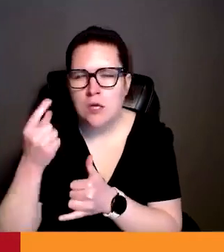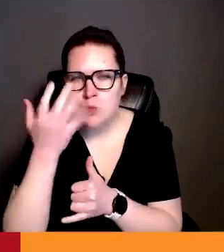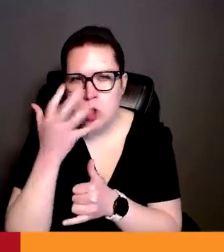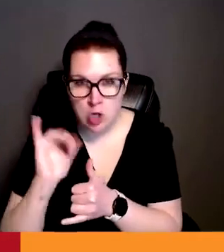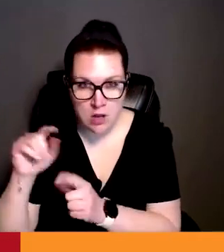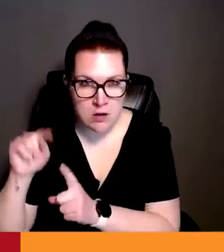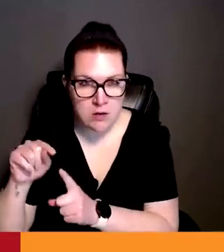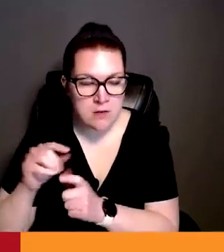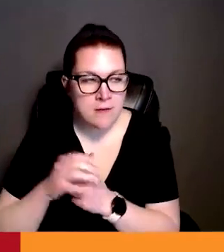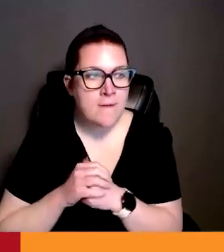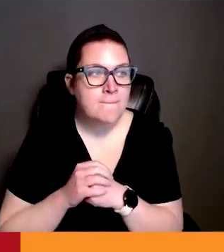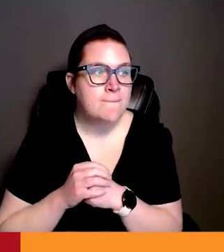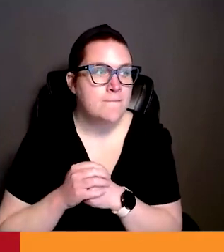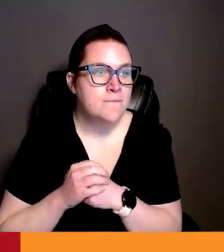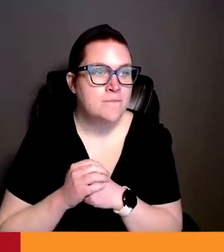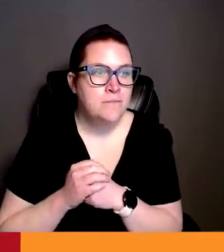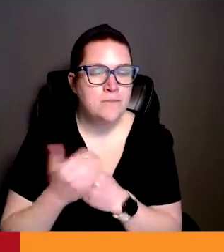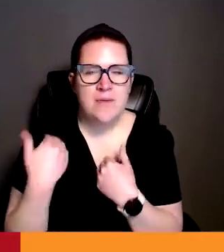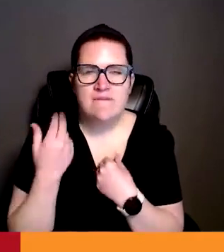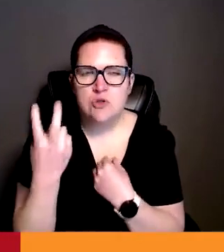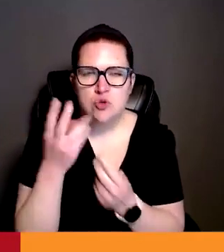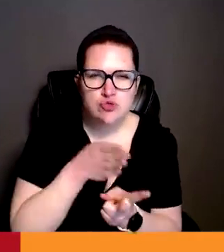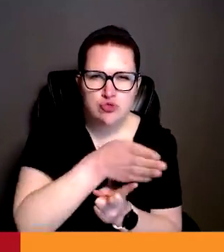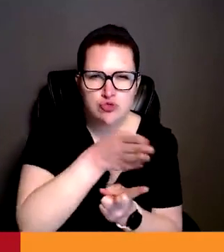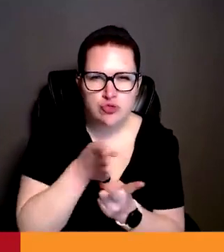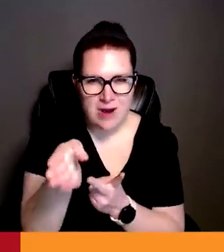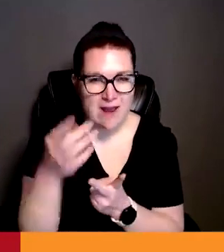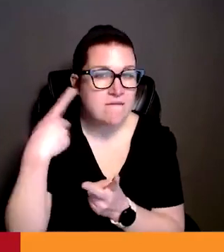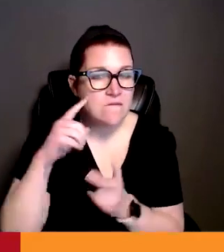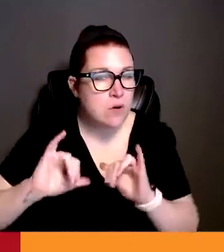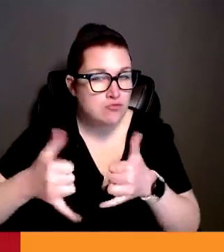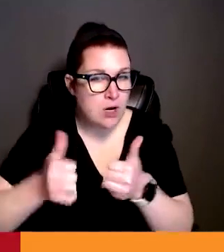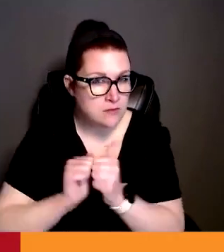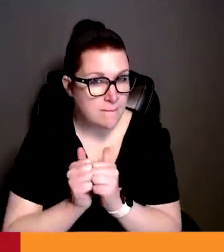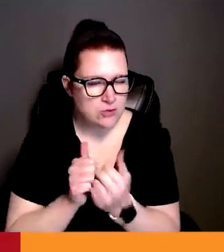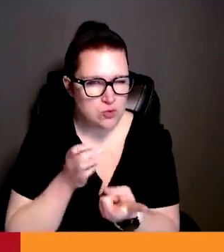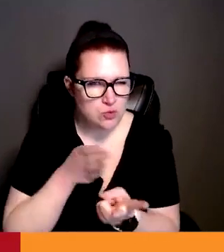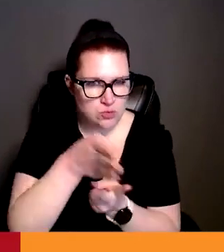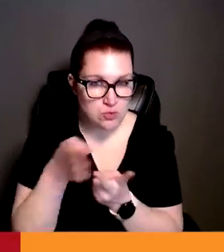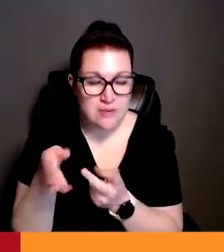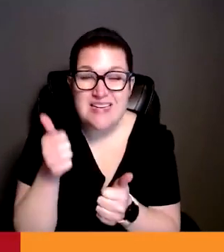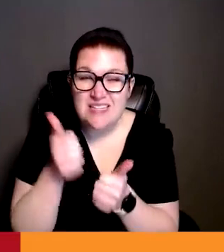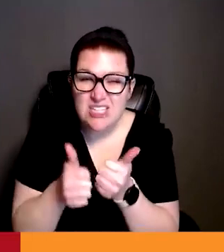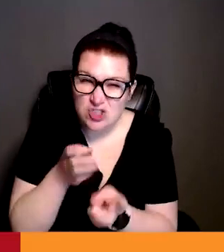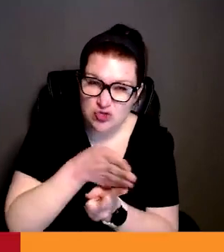So, we have the two tracks for the prize competition. and for each of the tracks, we will award up